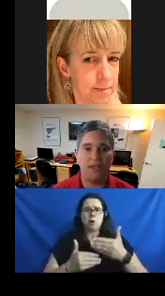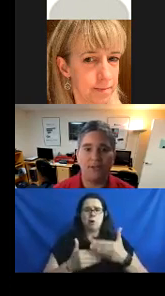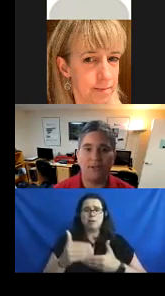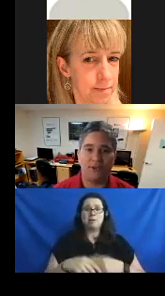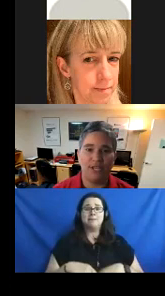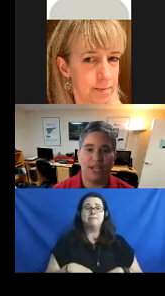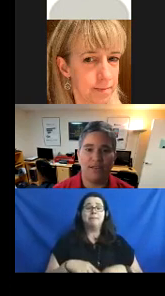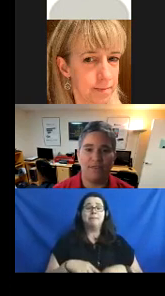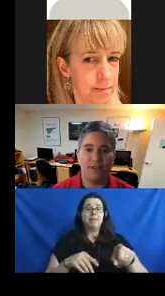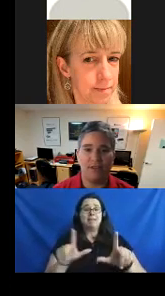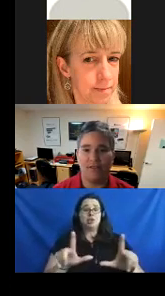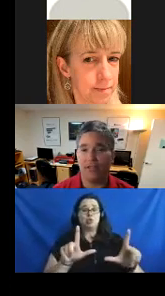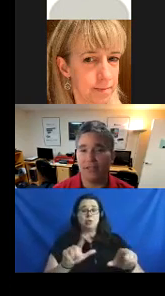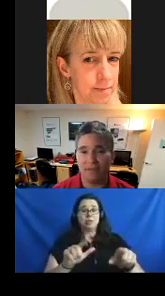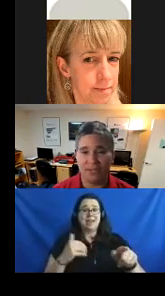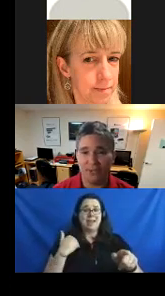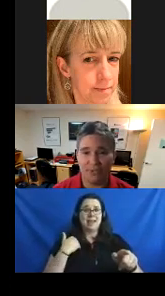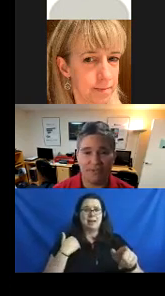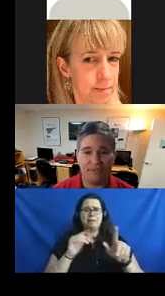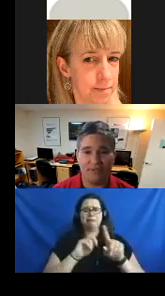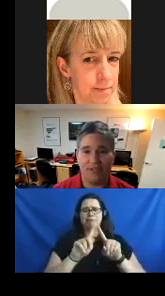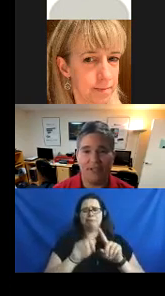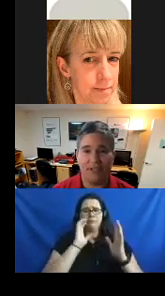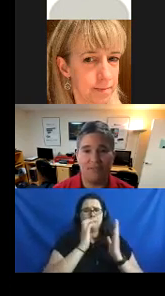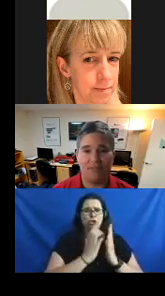ON THE SCREEN WE HAVE A COLLEGE OF PICTURES.